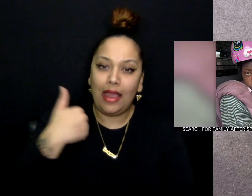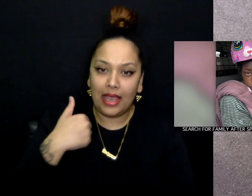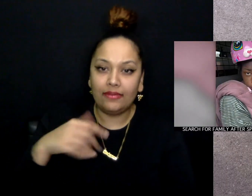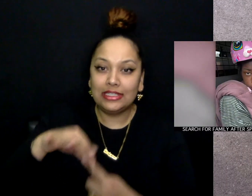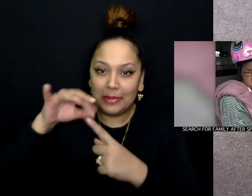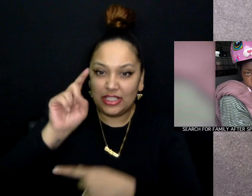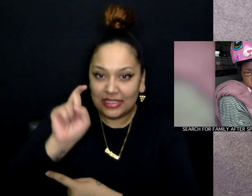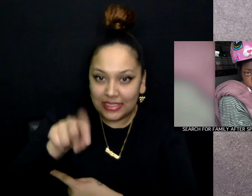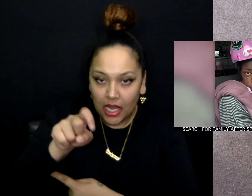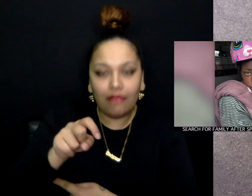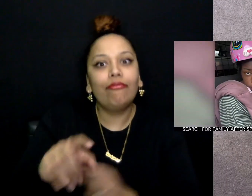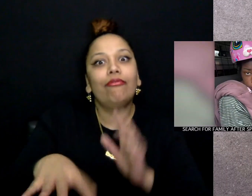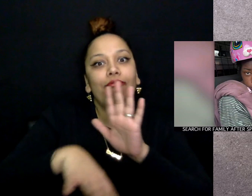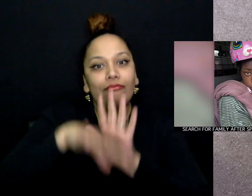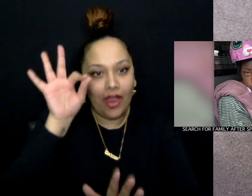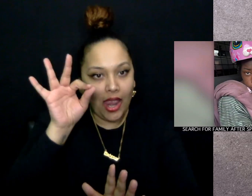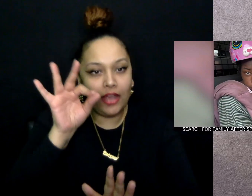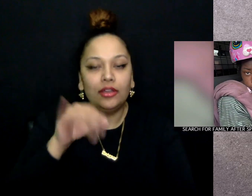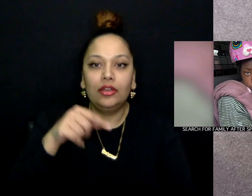However, he still remains in critical condition.